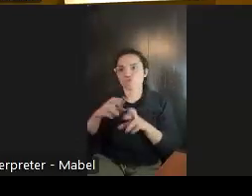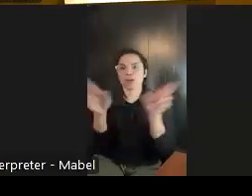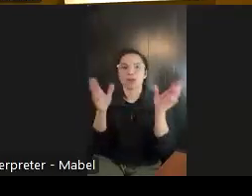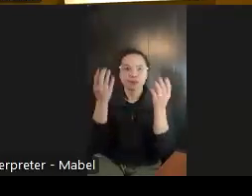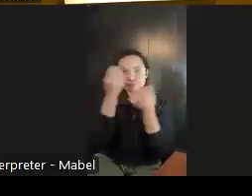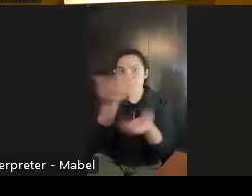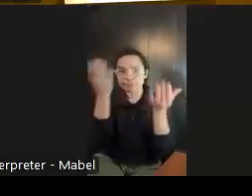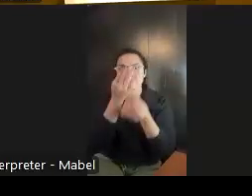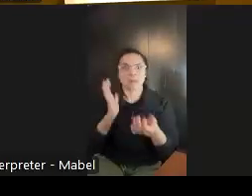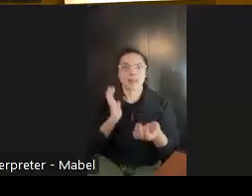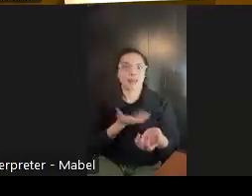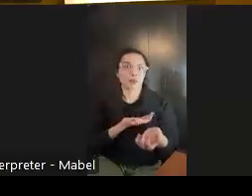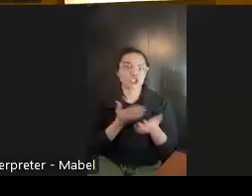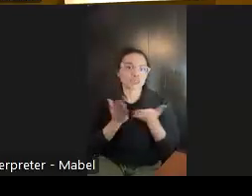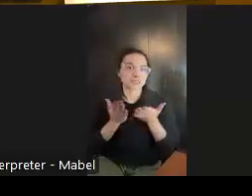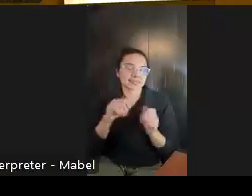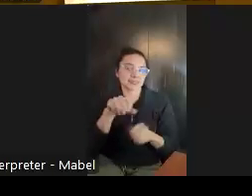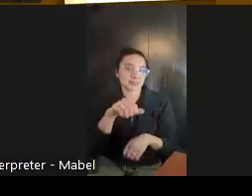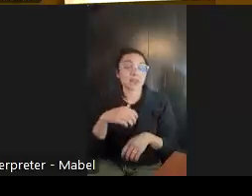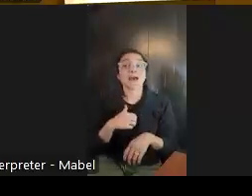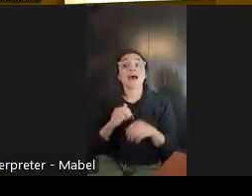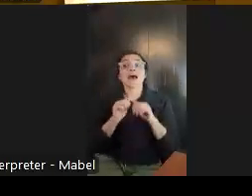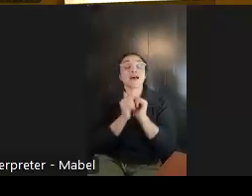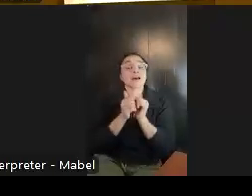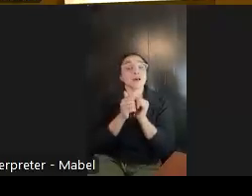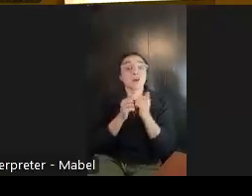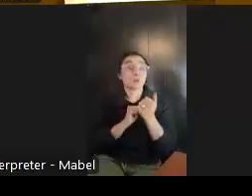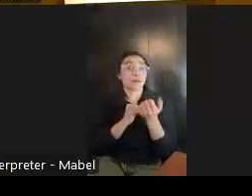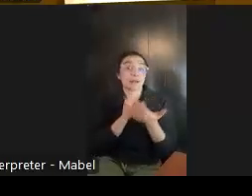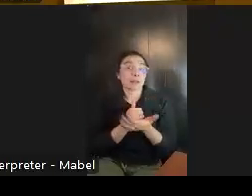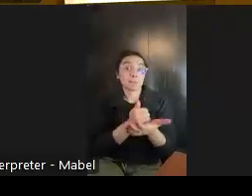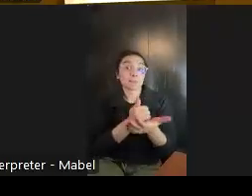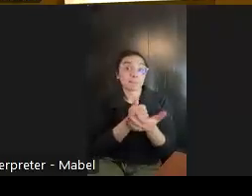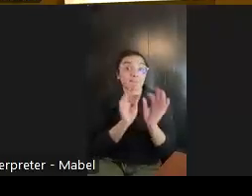way that we're helping fames um in the community is partnering with our crisis call line I want